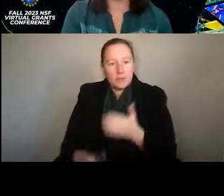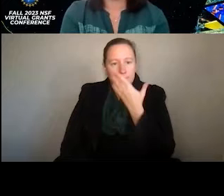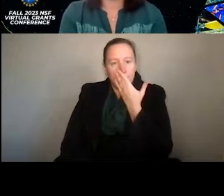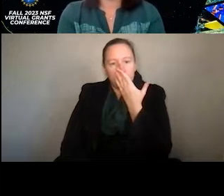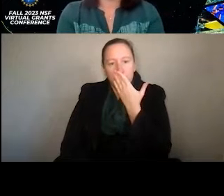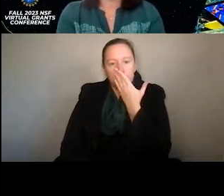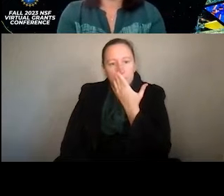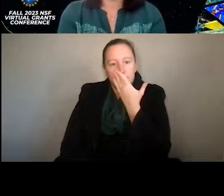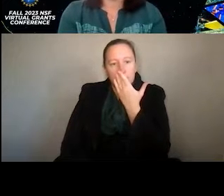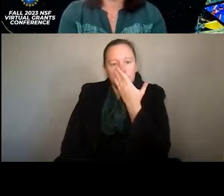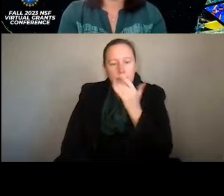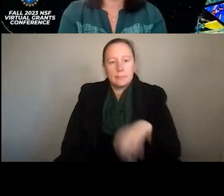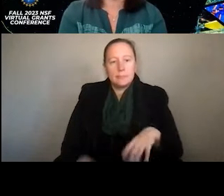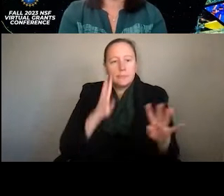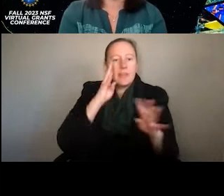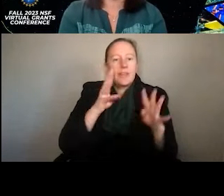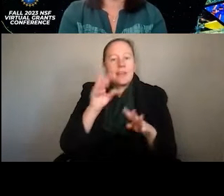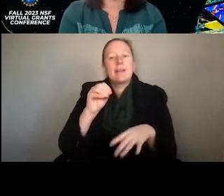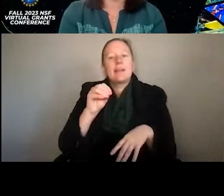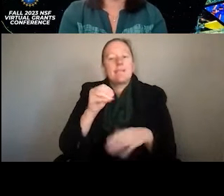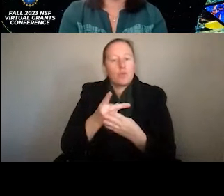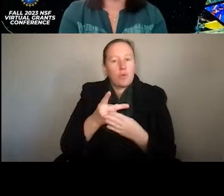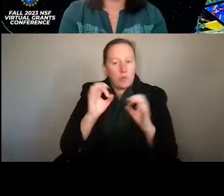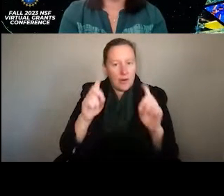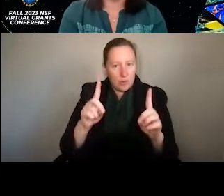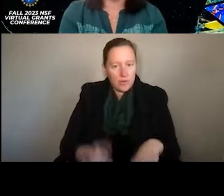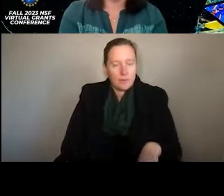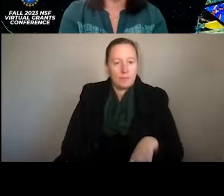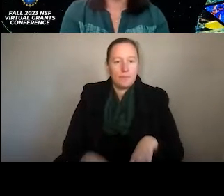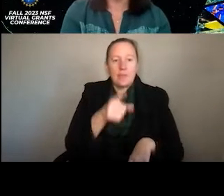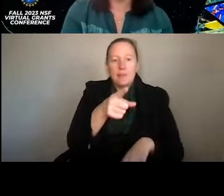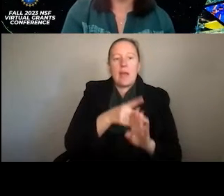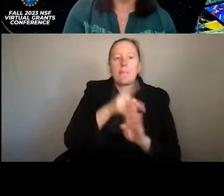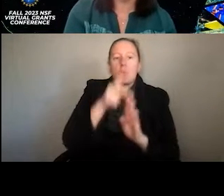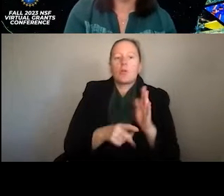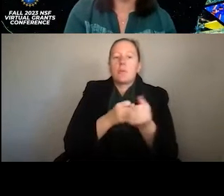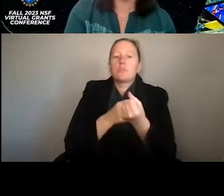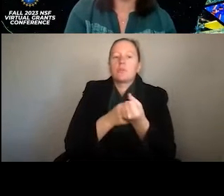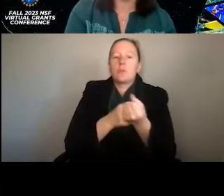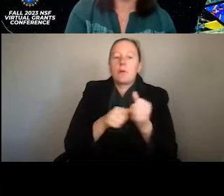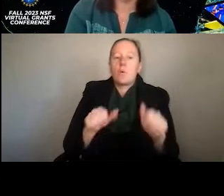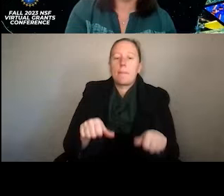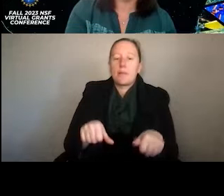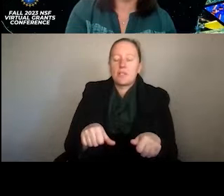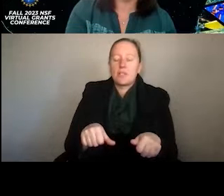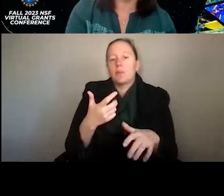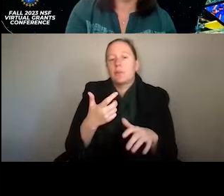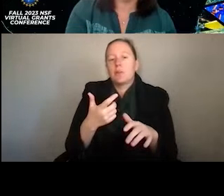The Innovations in Graduate Education. This program support potential transformative approaches